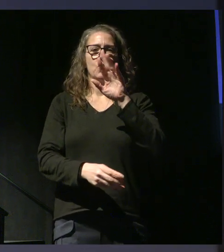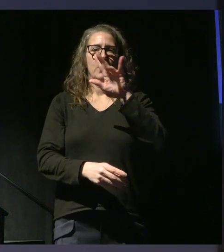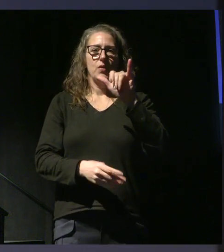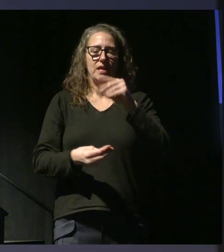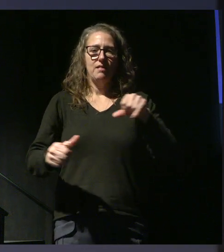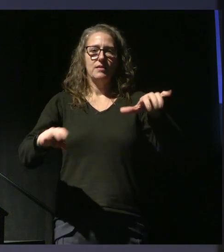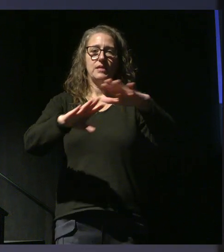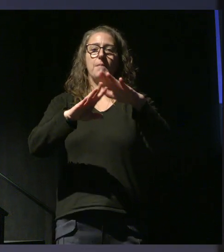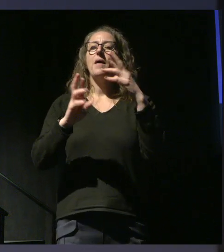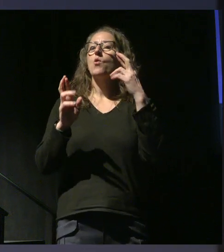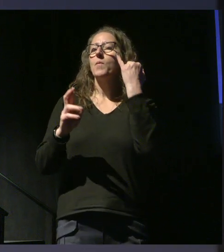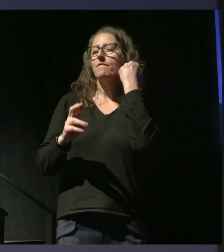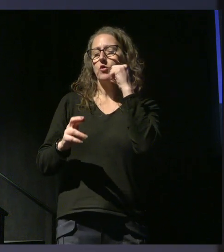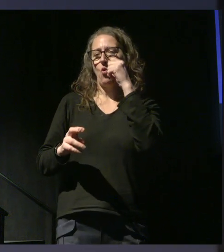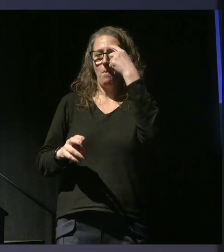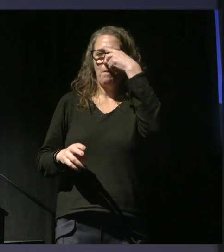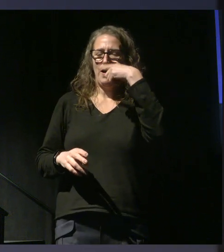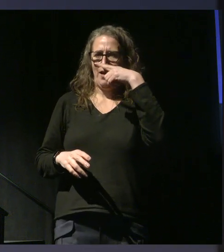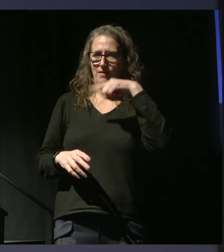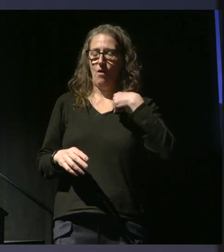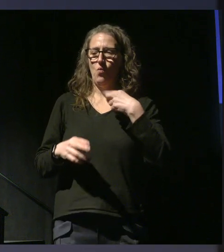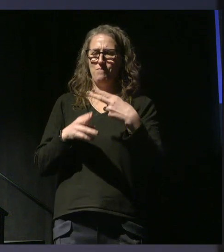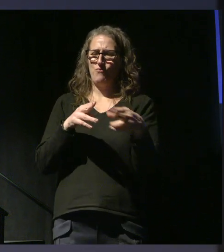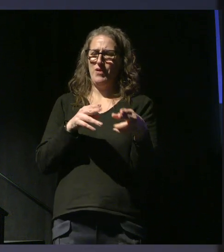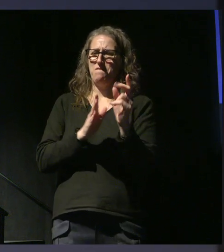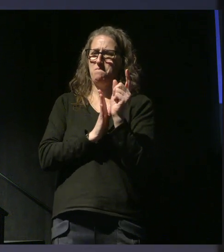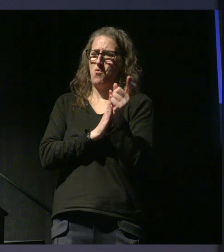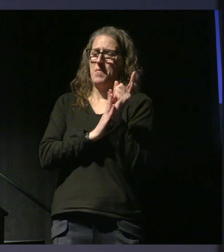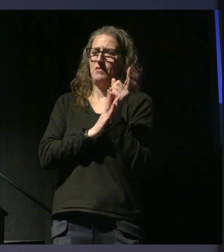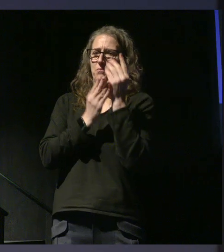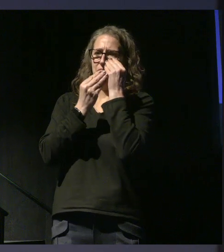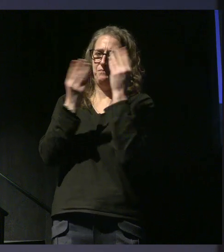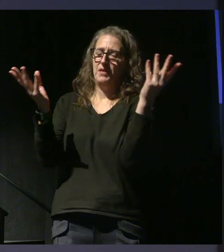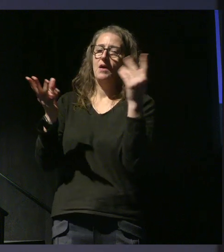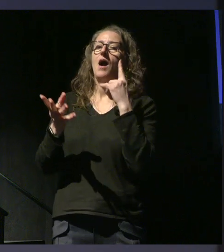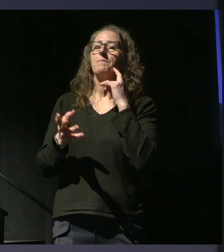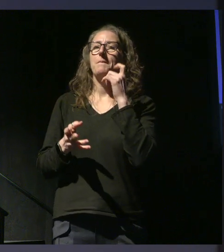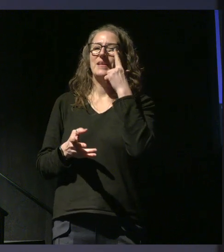I just wanted to take a very quick moment, because I would be remiss if I didn't say a quick word about